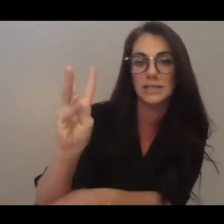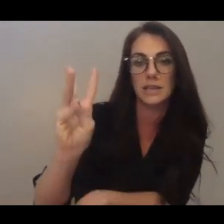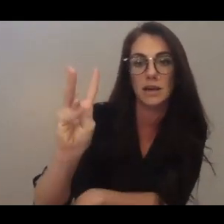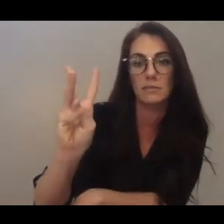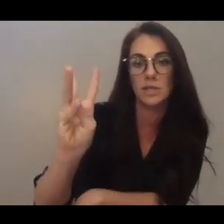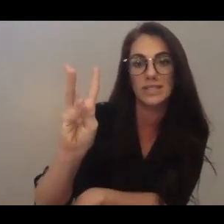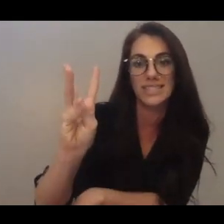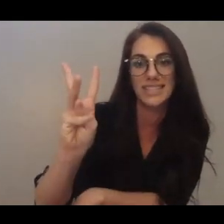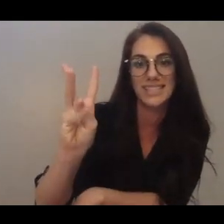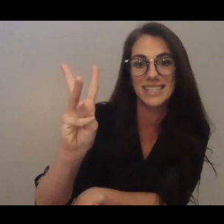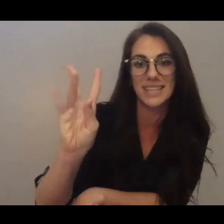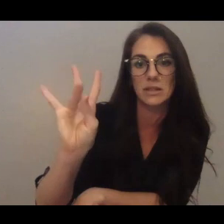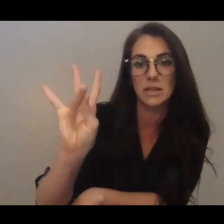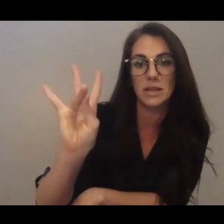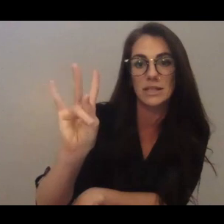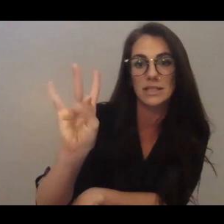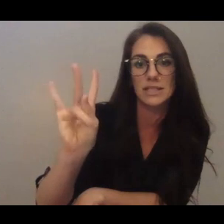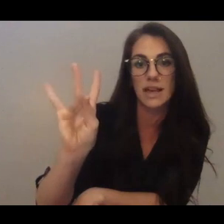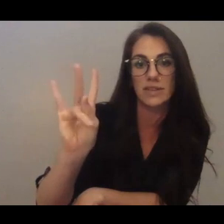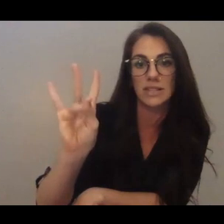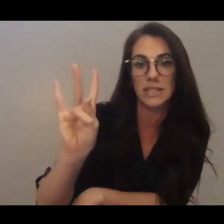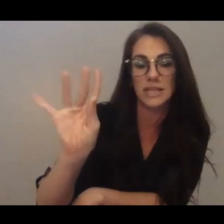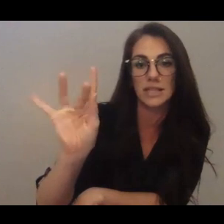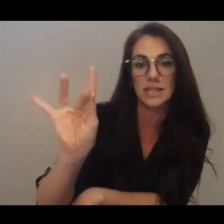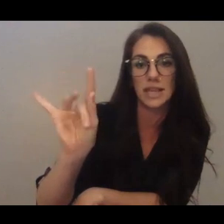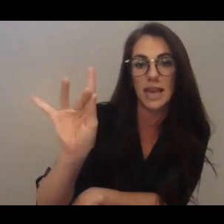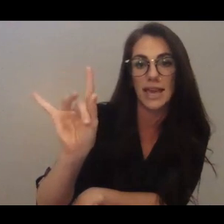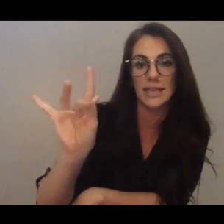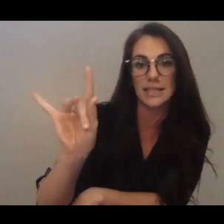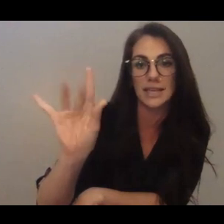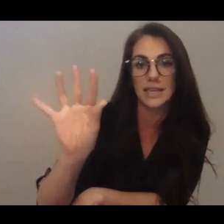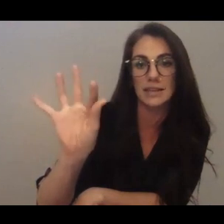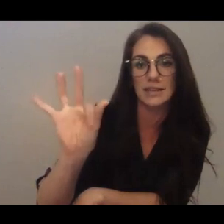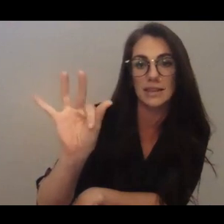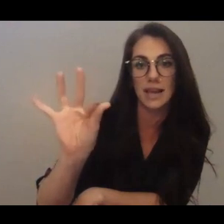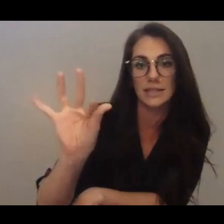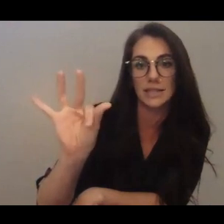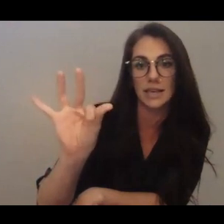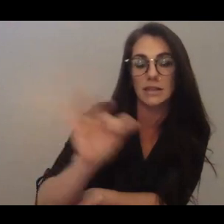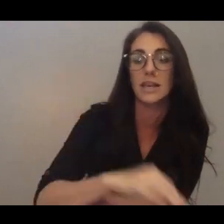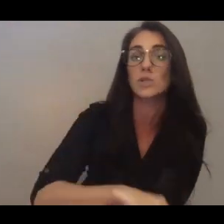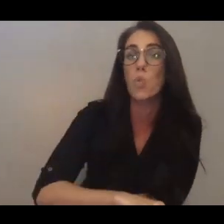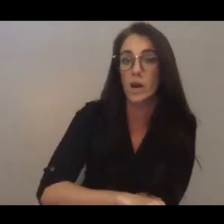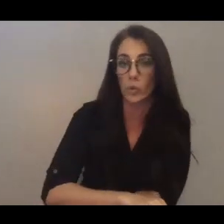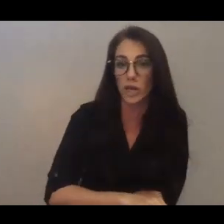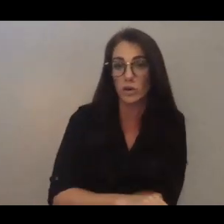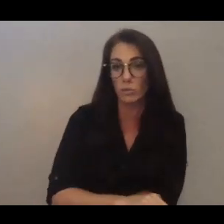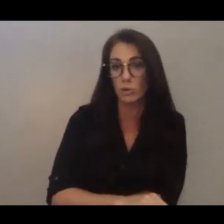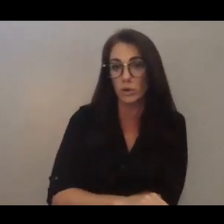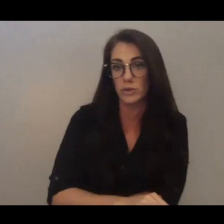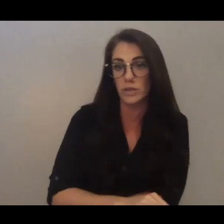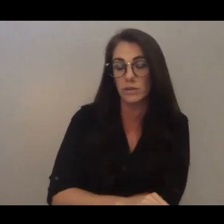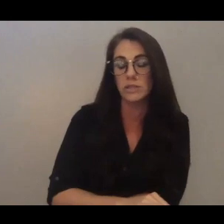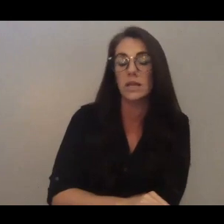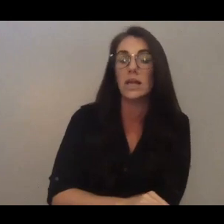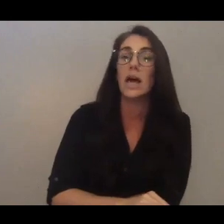the thumb so 16,17,18,19 that's one way to produce those.